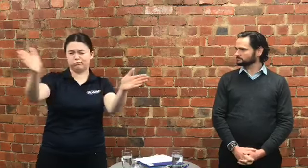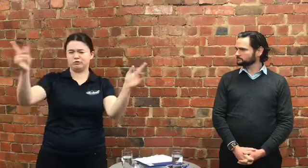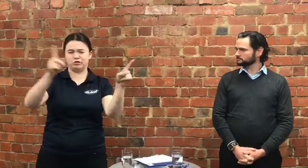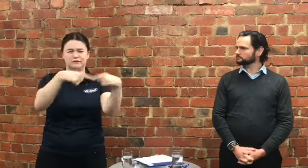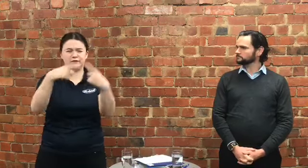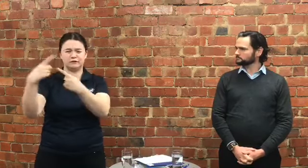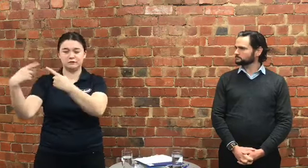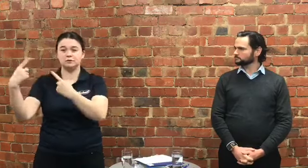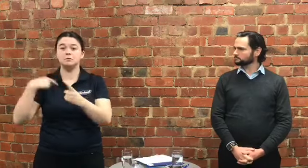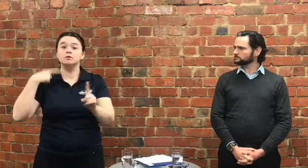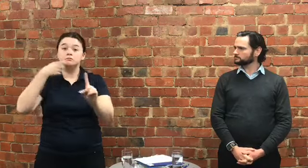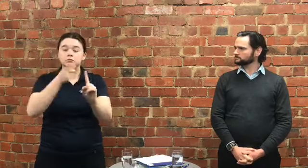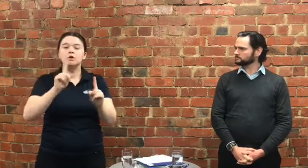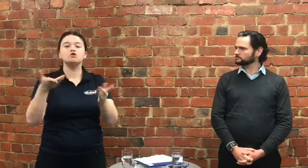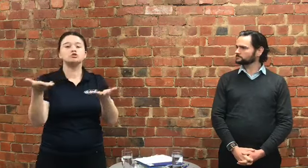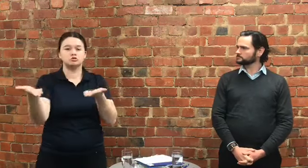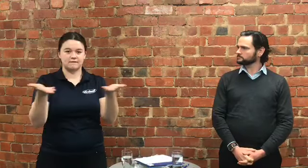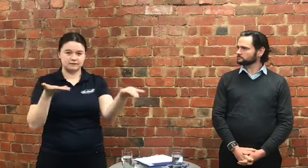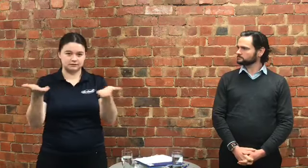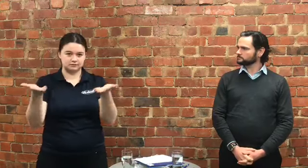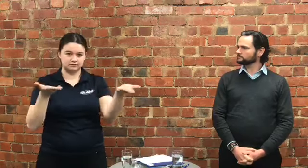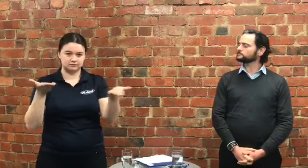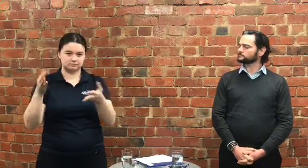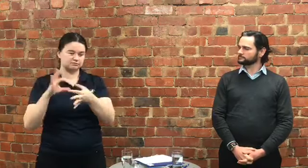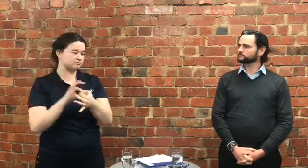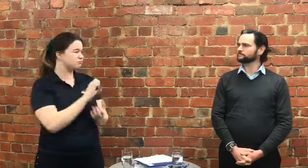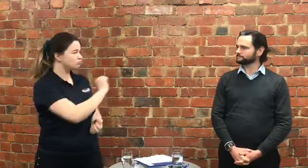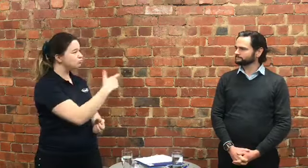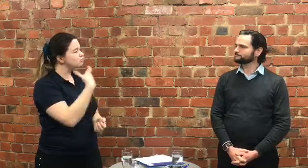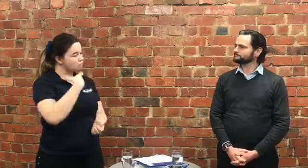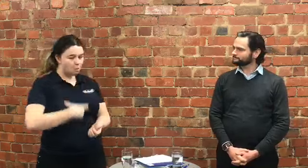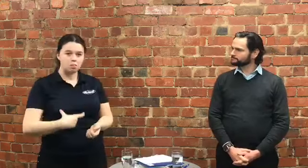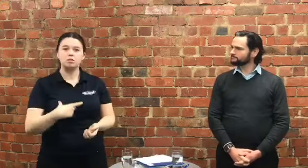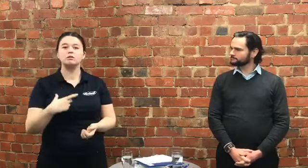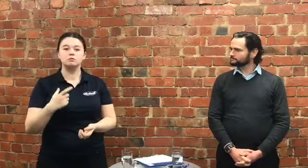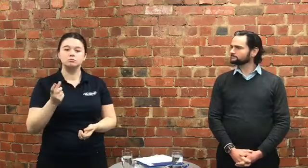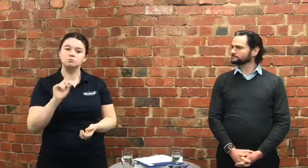to talk about the NDIS and specifically the services